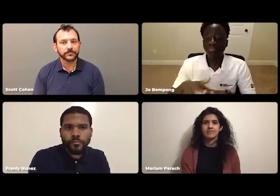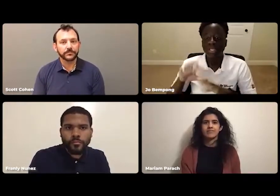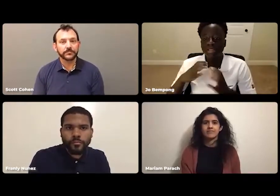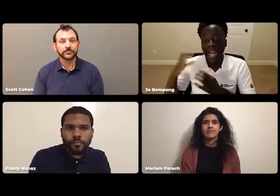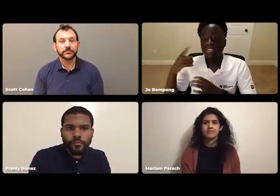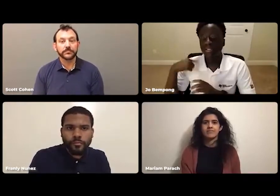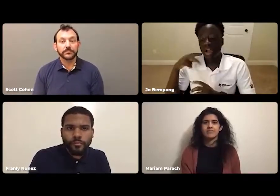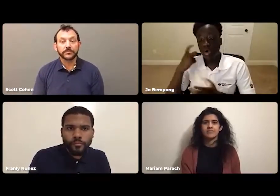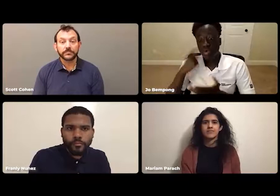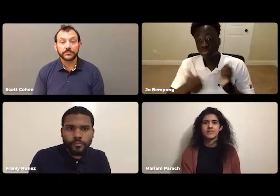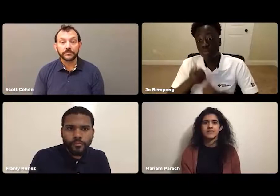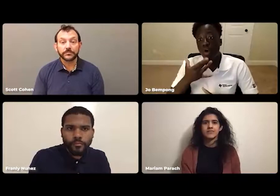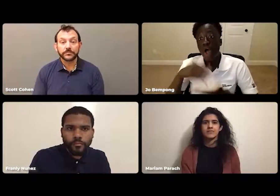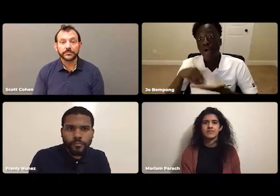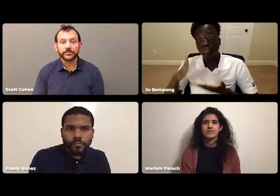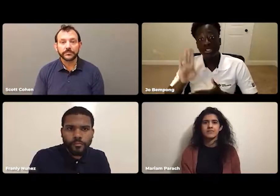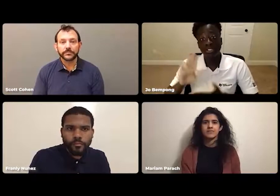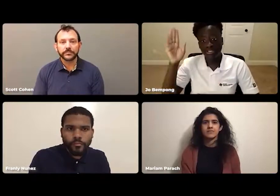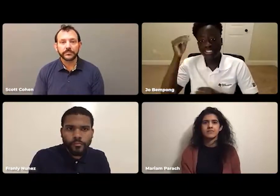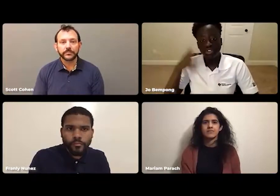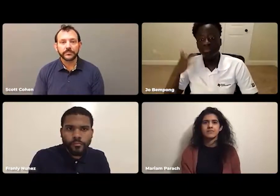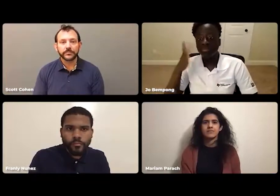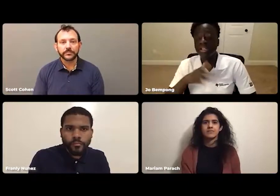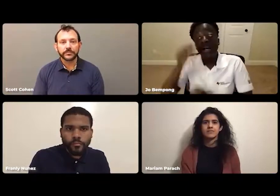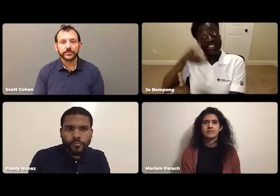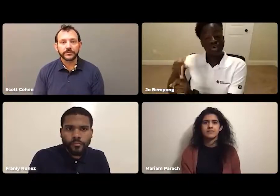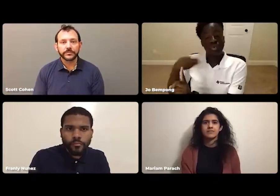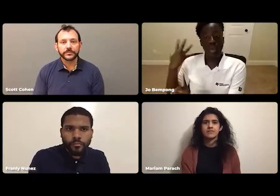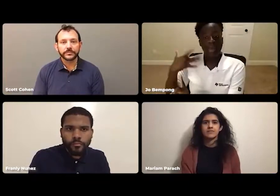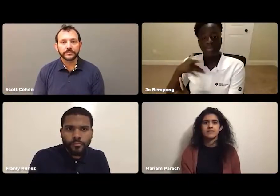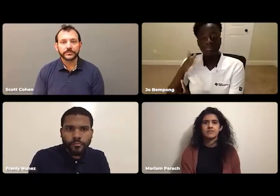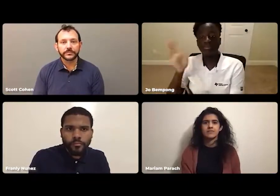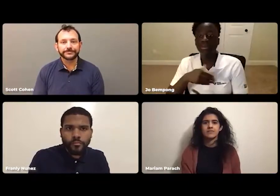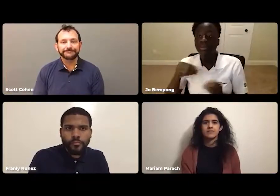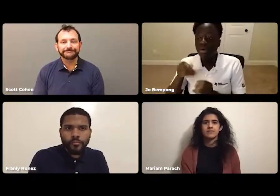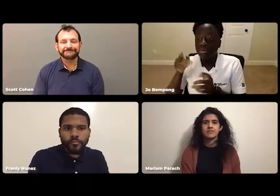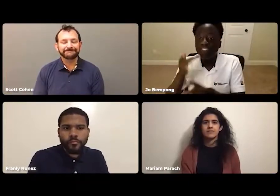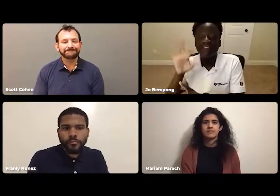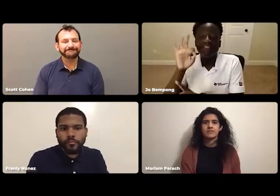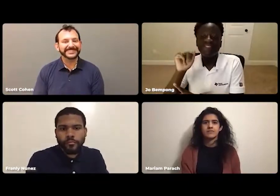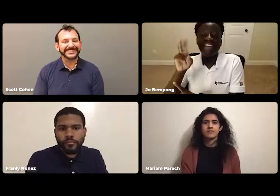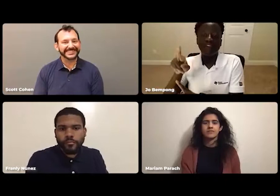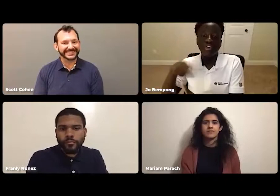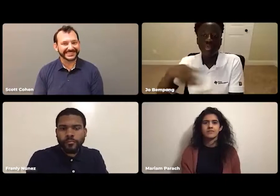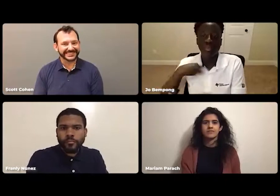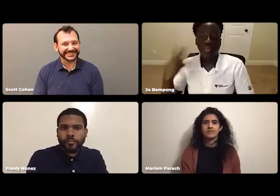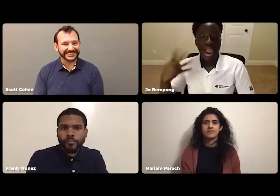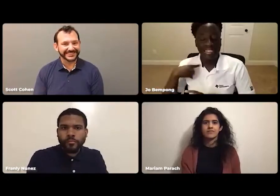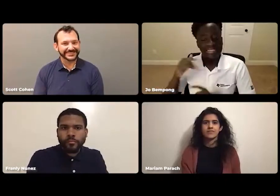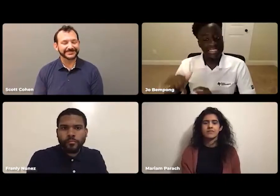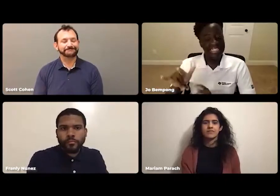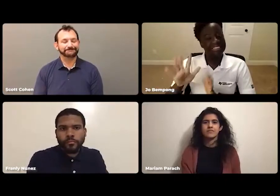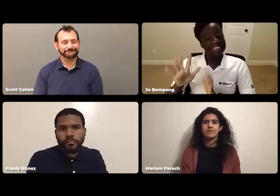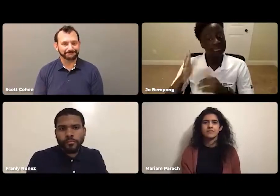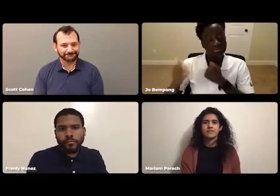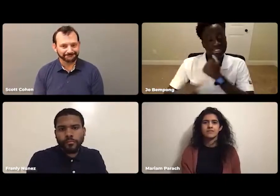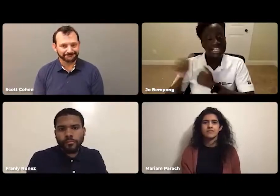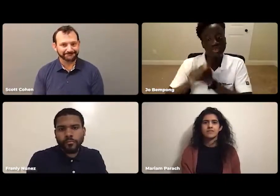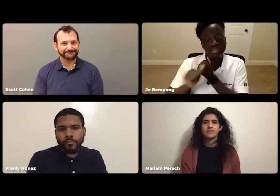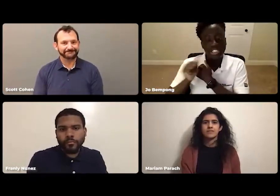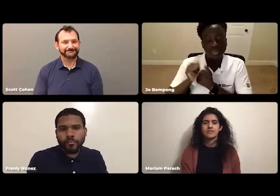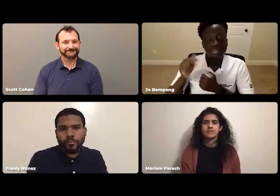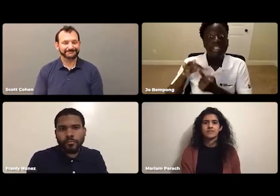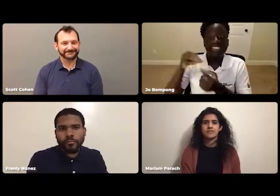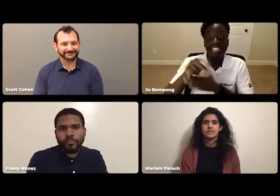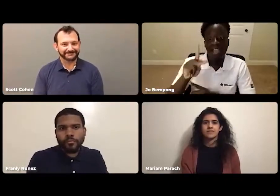A lot of times, a white person may not call on a person of color.